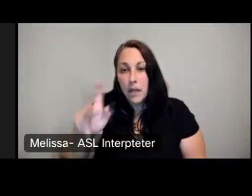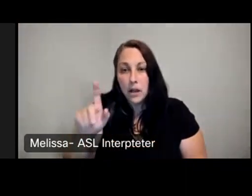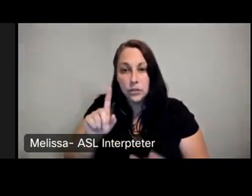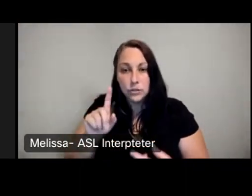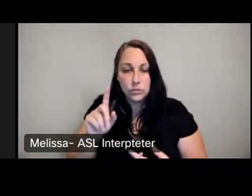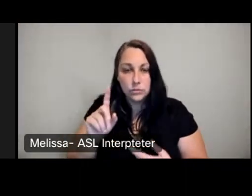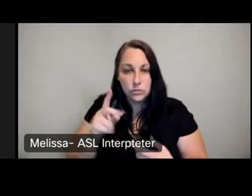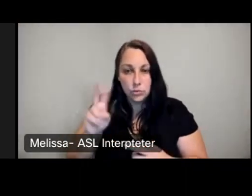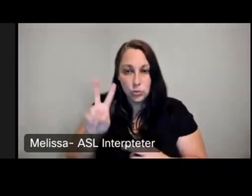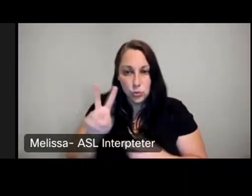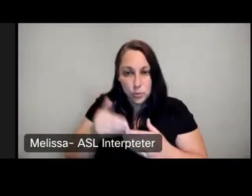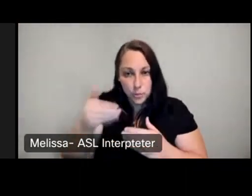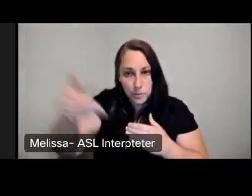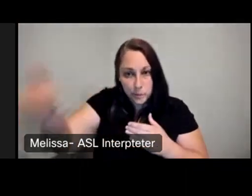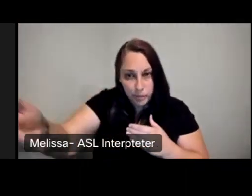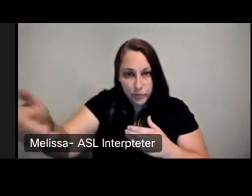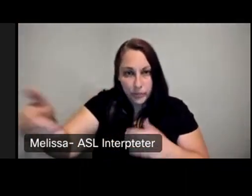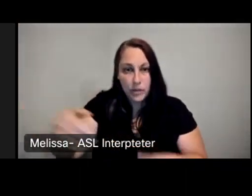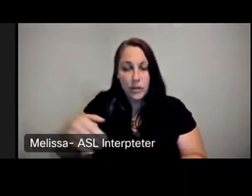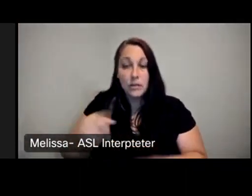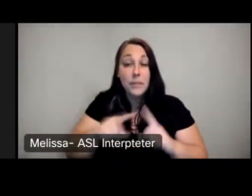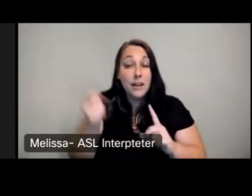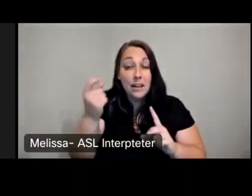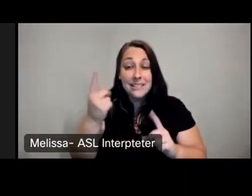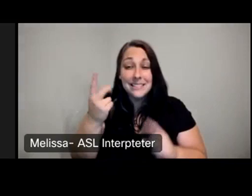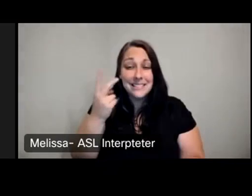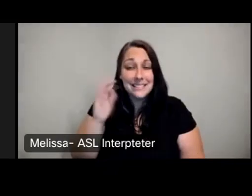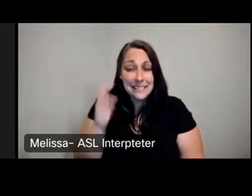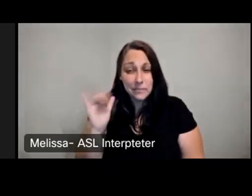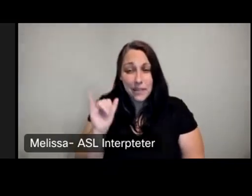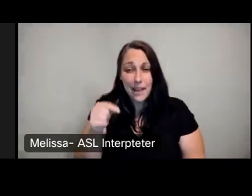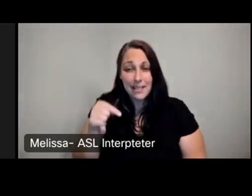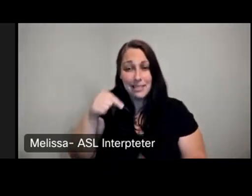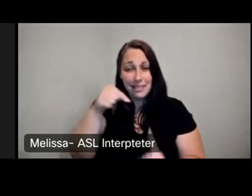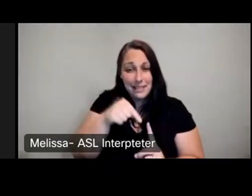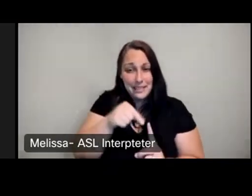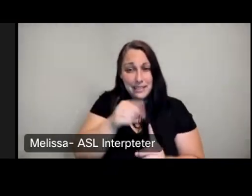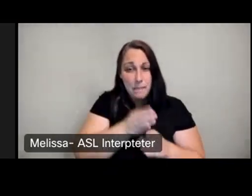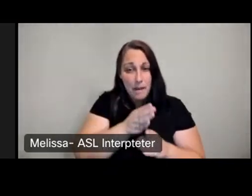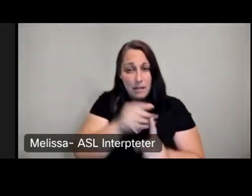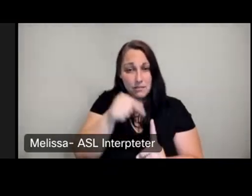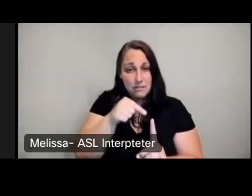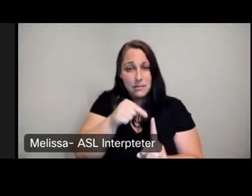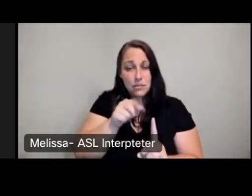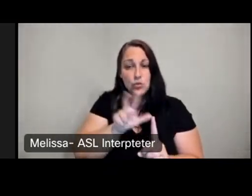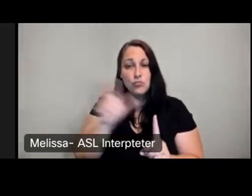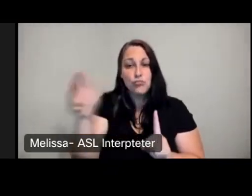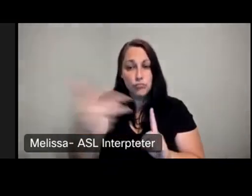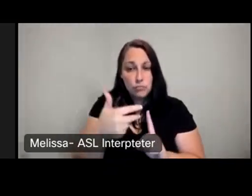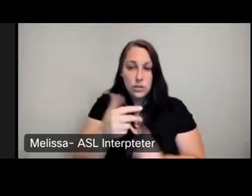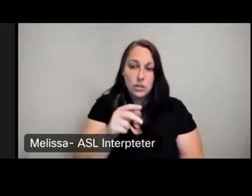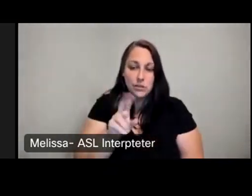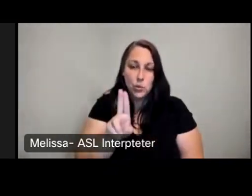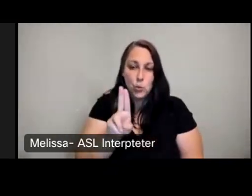buses need locations to make u-turns right the 90s and Mike turn around turn around points okay